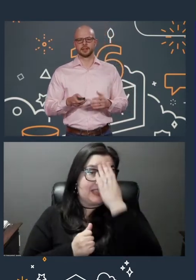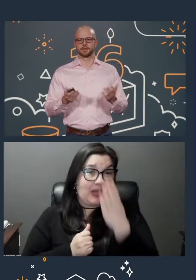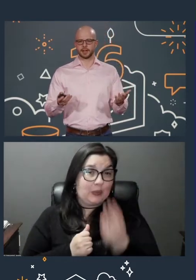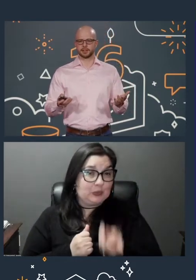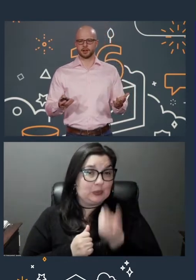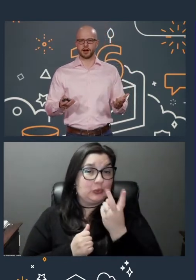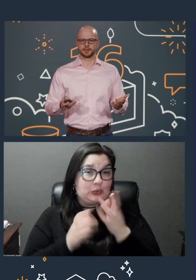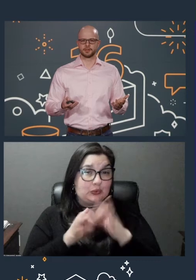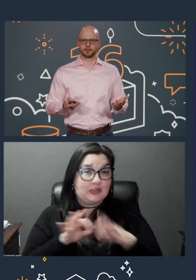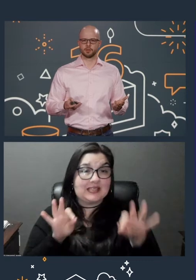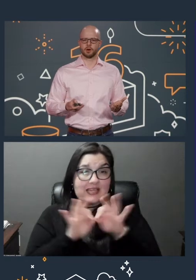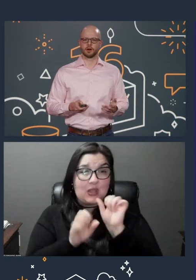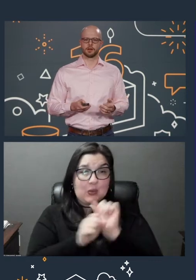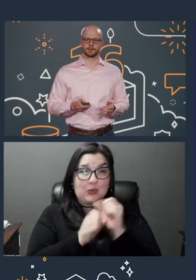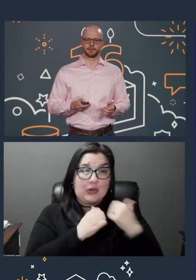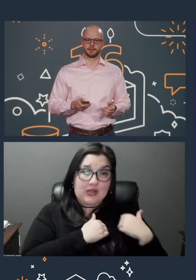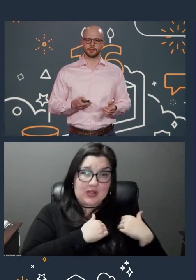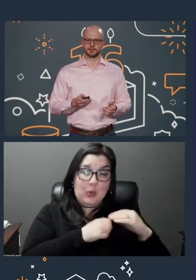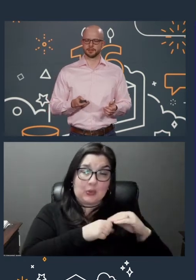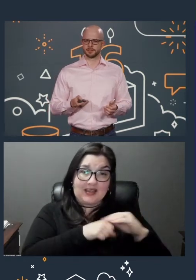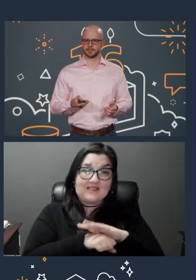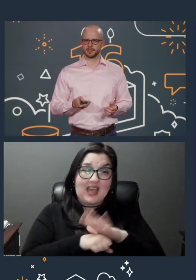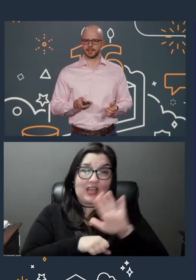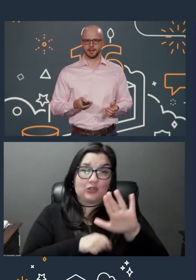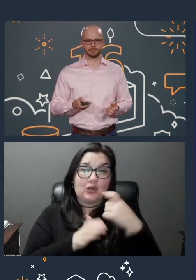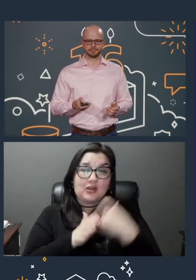that affect your costs while transitioning data.